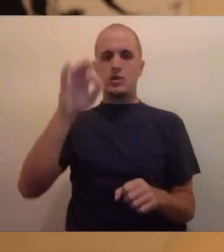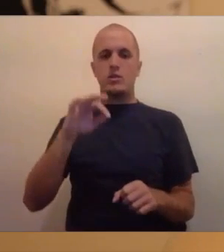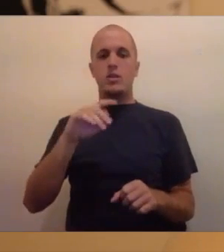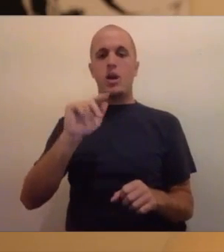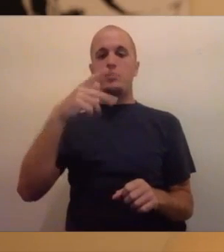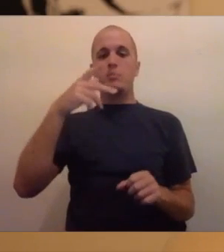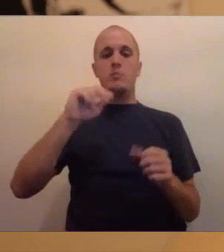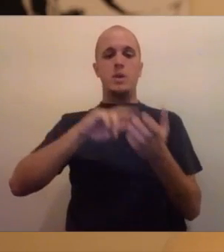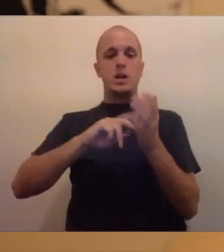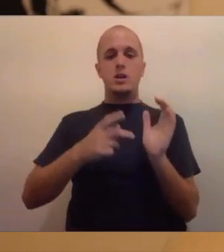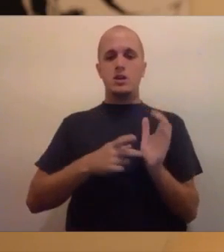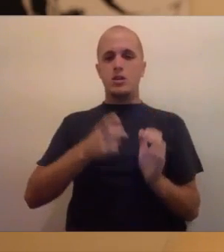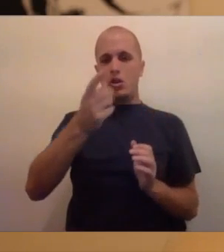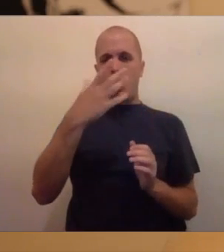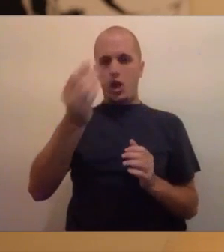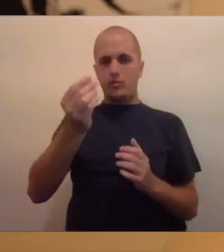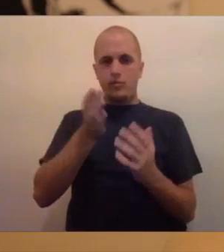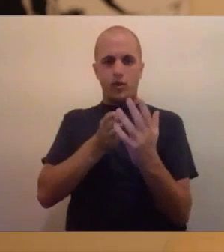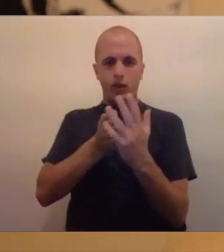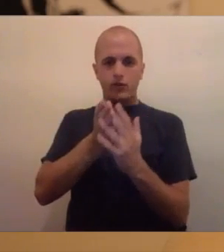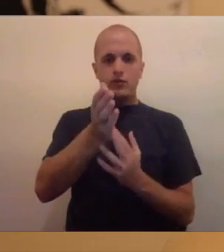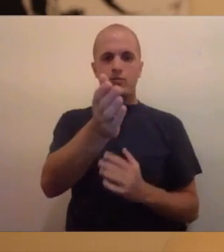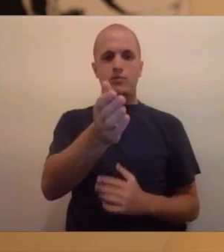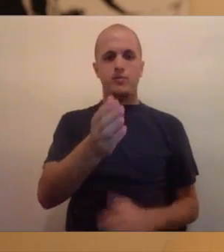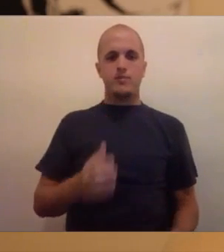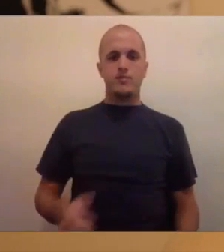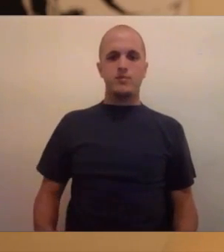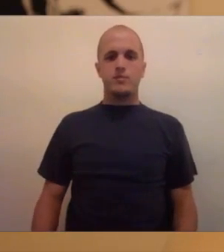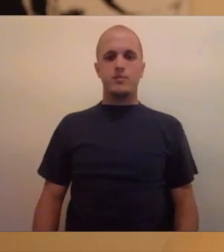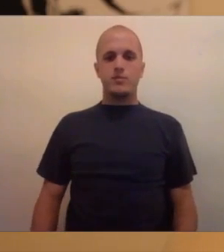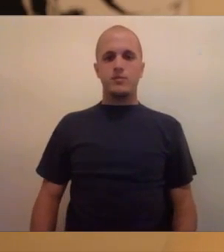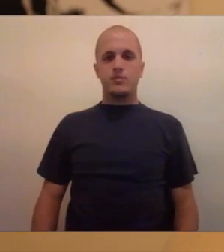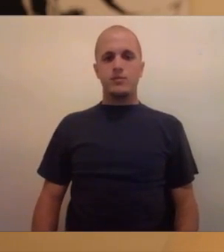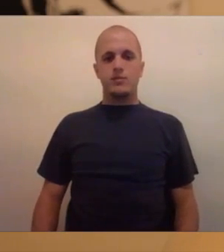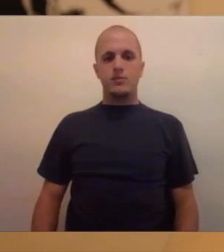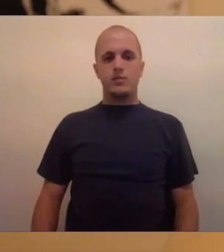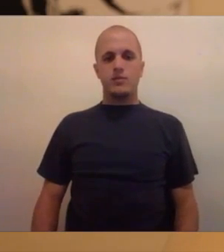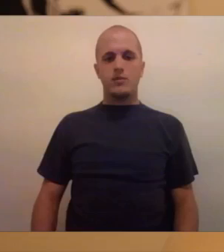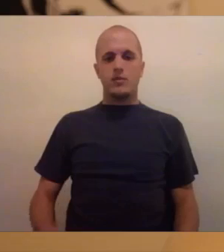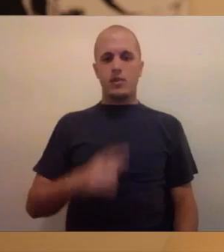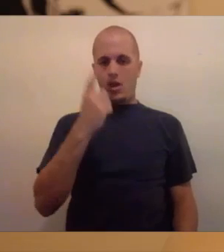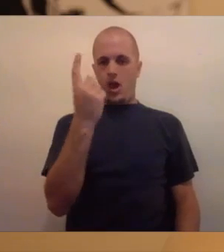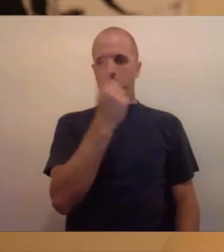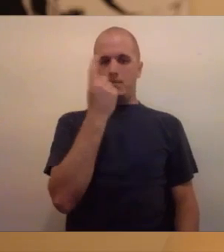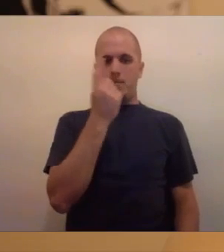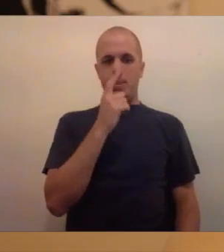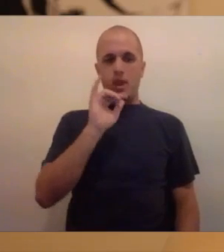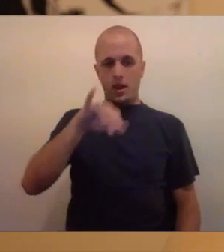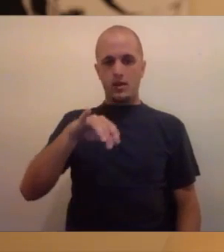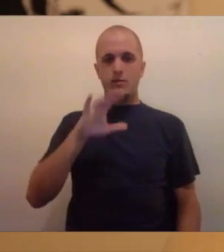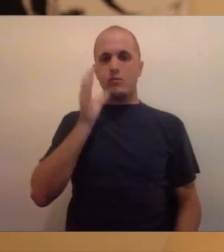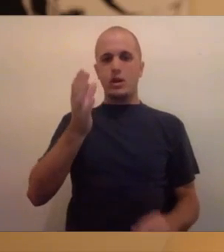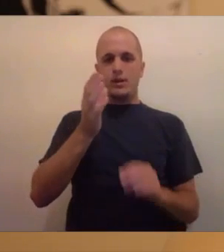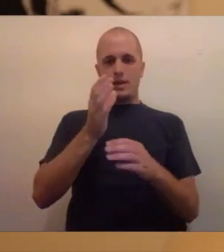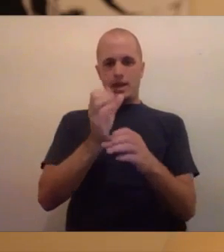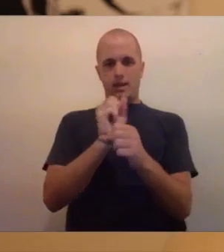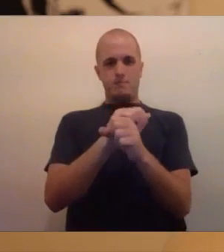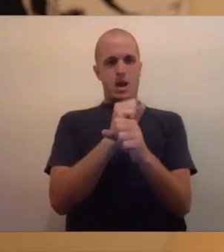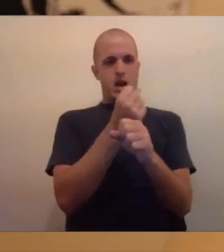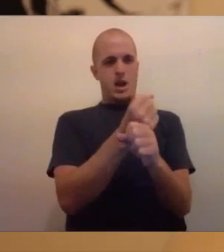Tapa is a part of spirituality, too. Tapa means, like, you go through